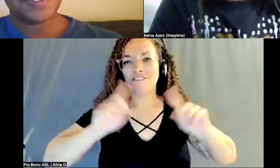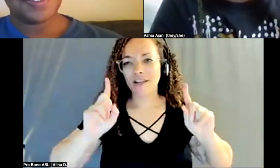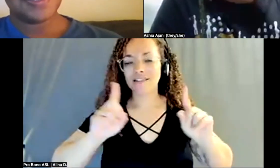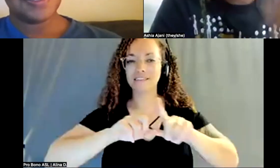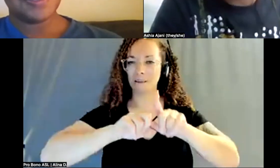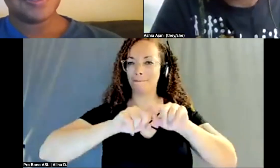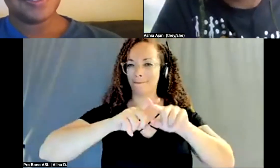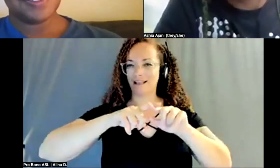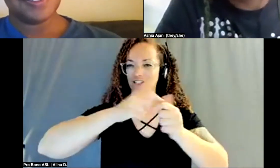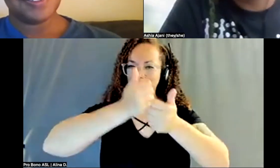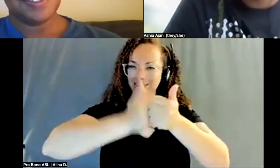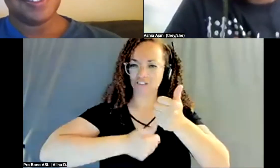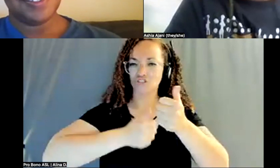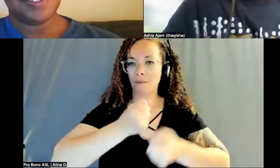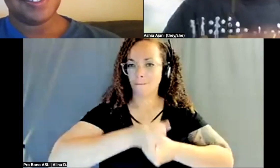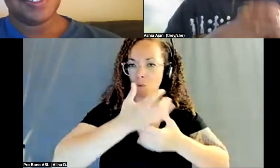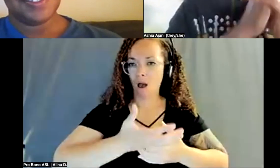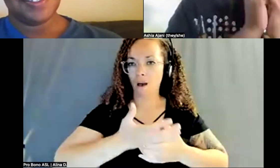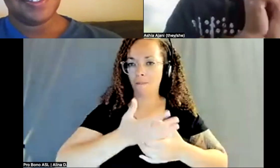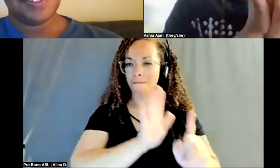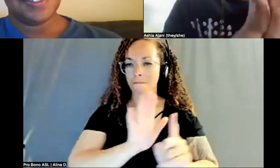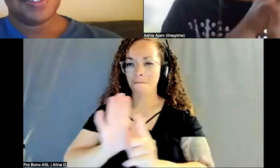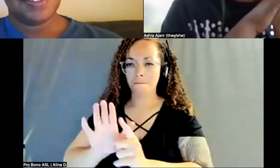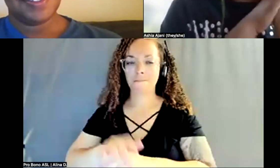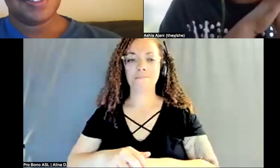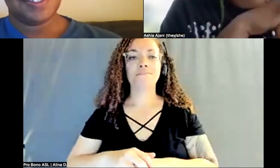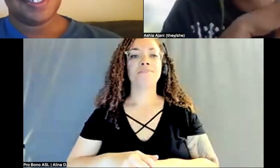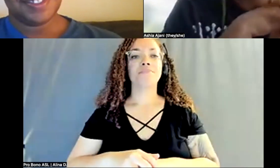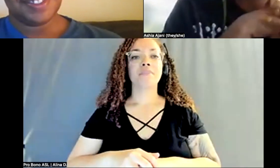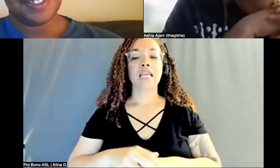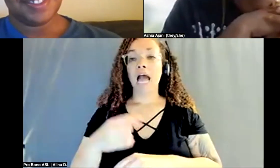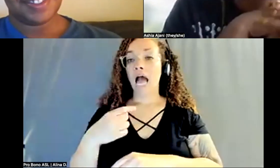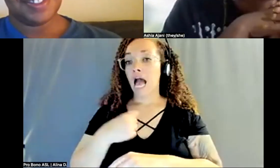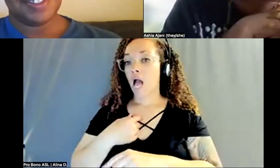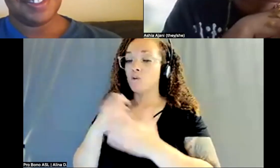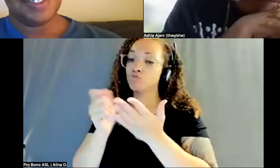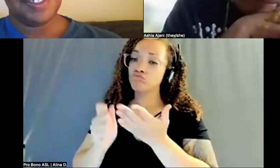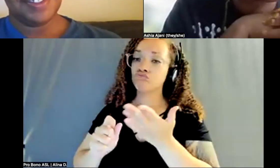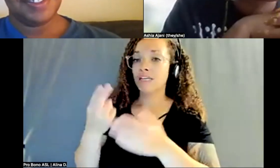poem. When I was working on “Heirloom” it started--it started off as a different name.